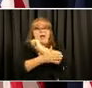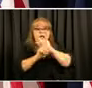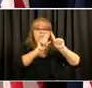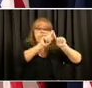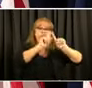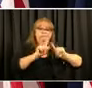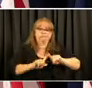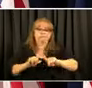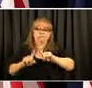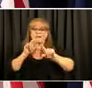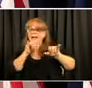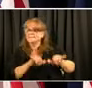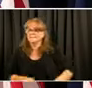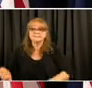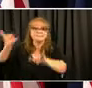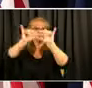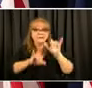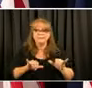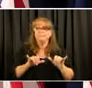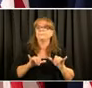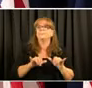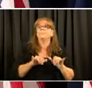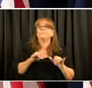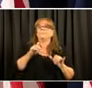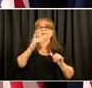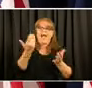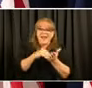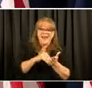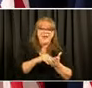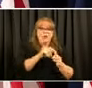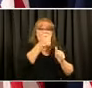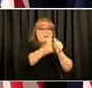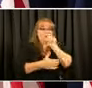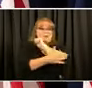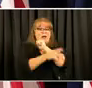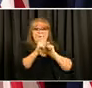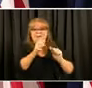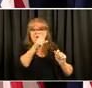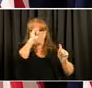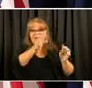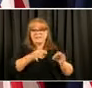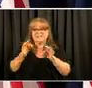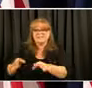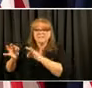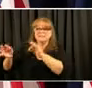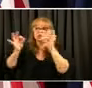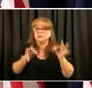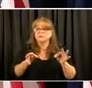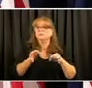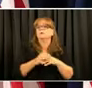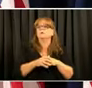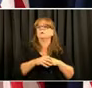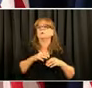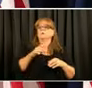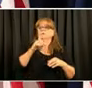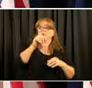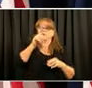makers with the tools they need in each area transparent information objective benchmarks